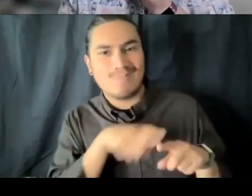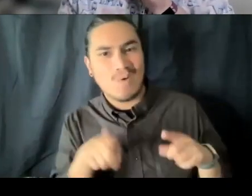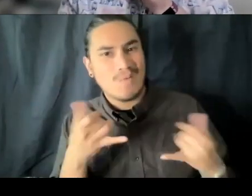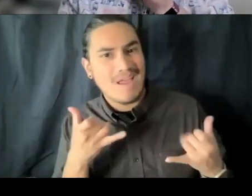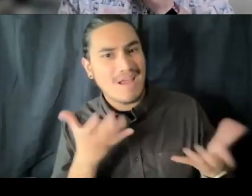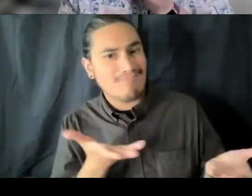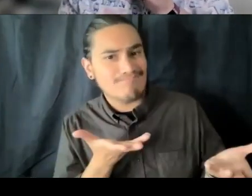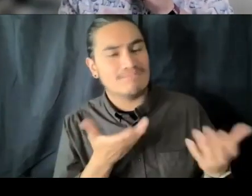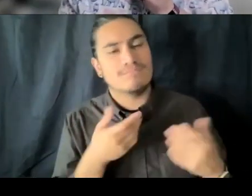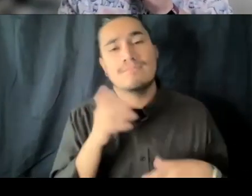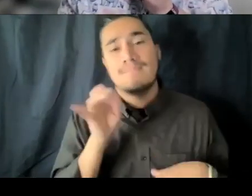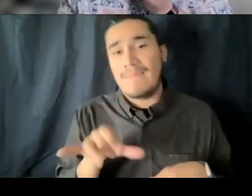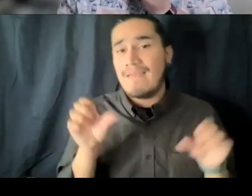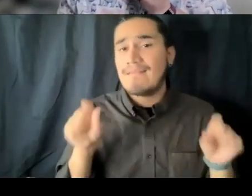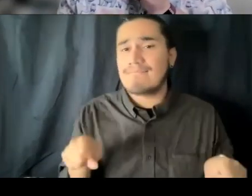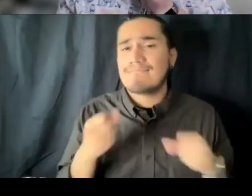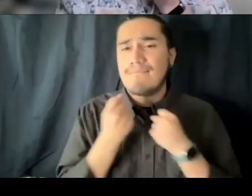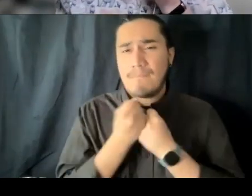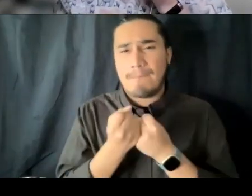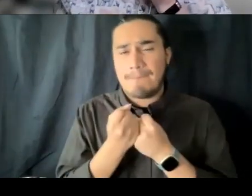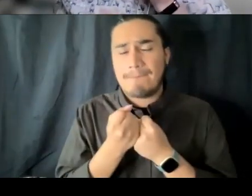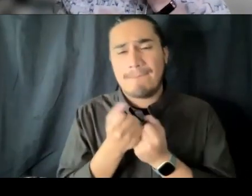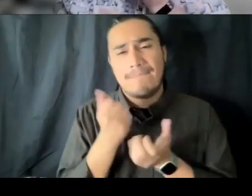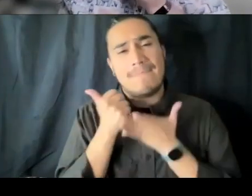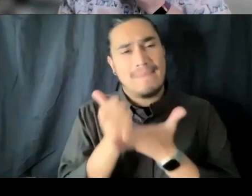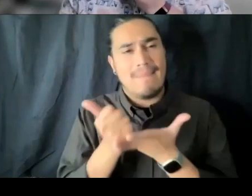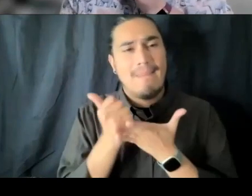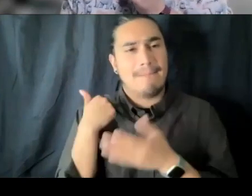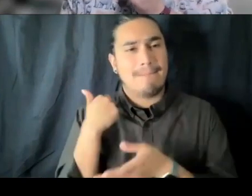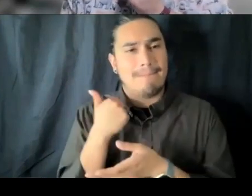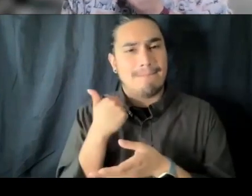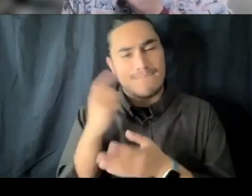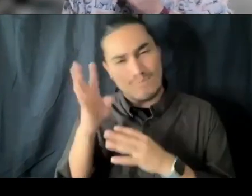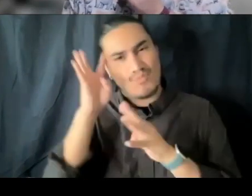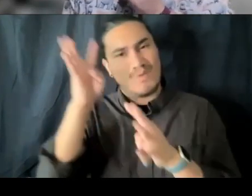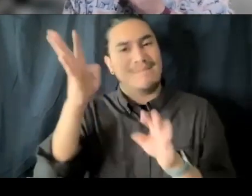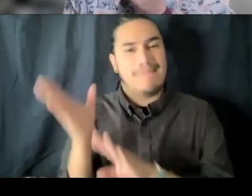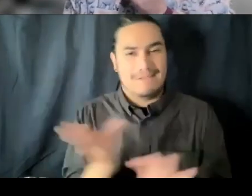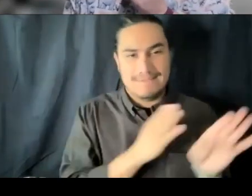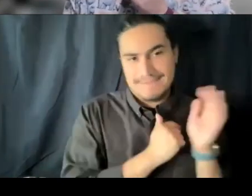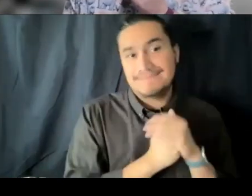And that can help make, you know, specific plans. and then create a soothing environment.